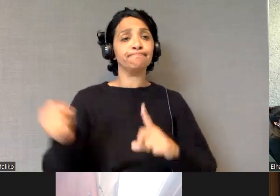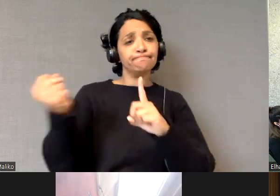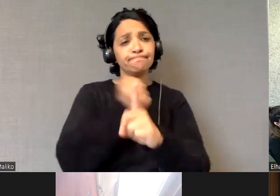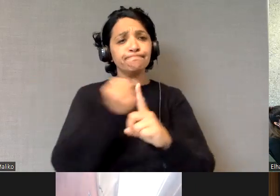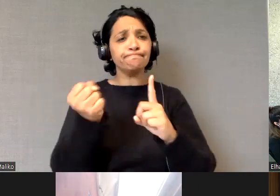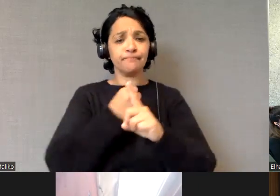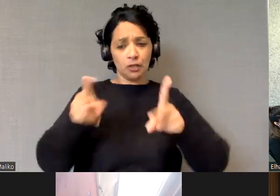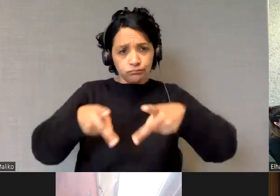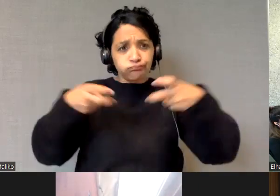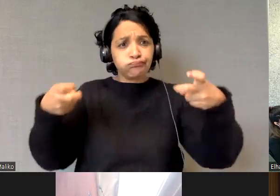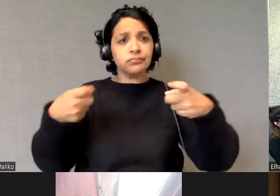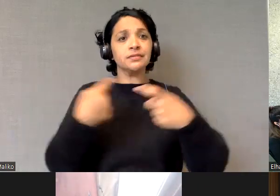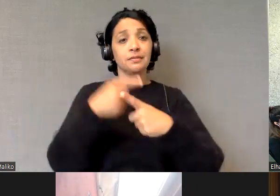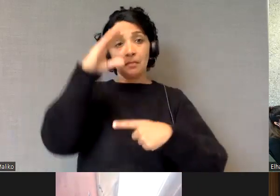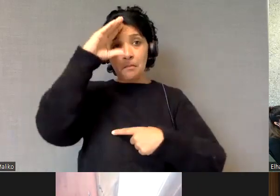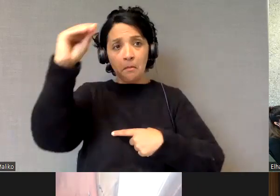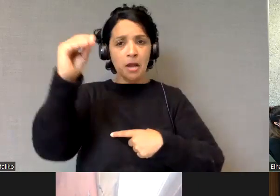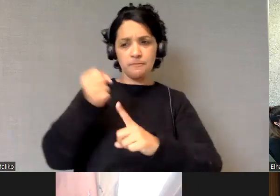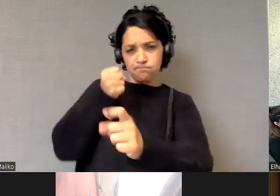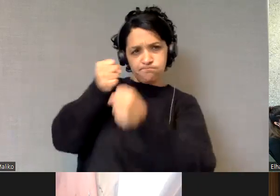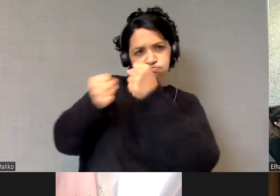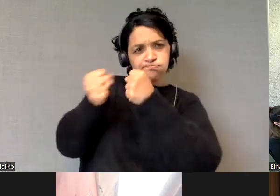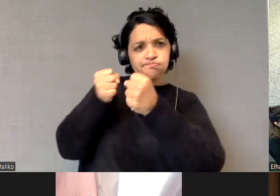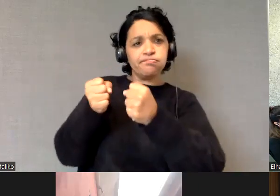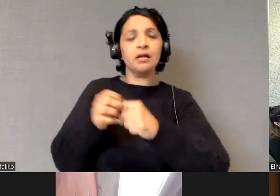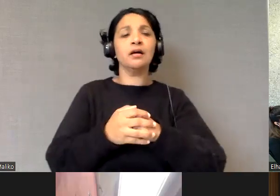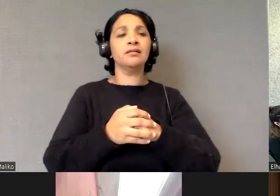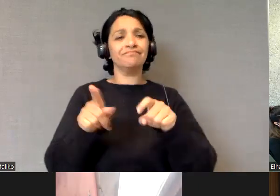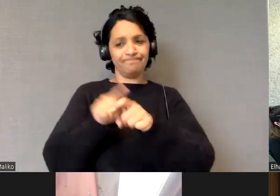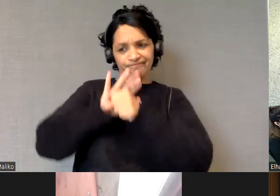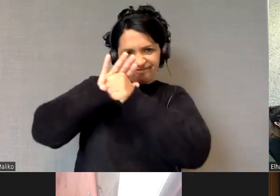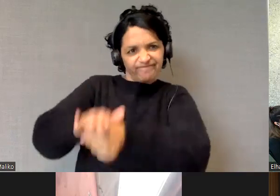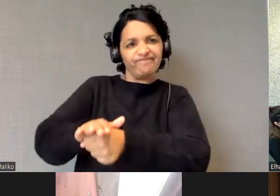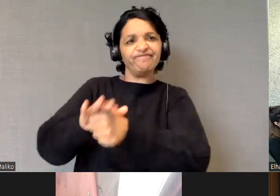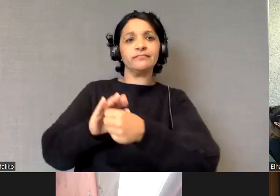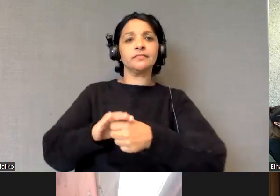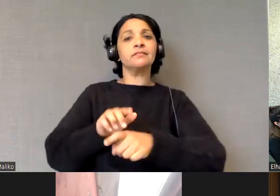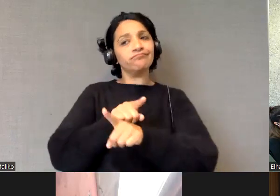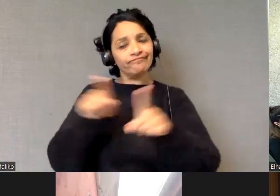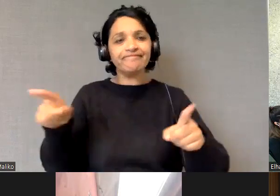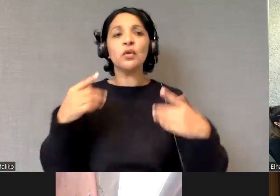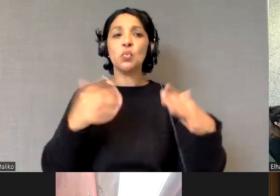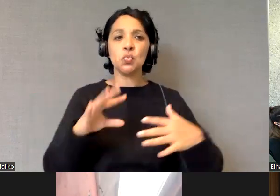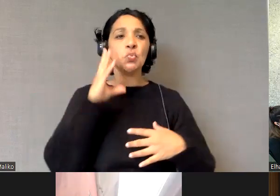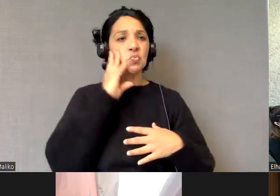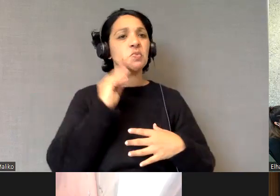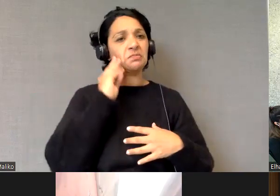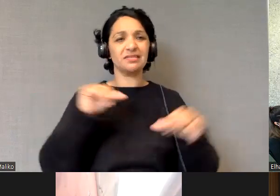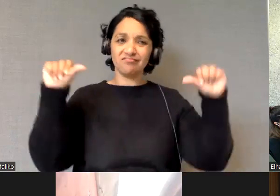violence, discriminatory practices, all of this has been experienced by women with disabilities